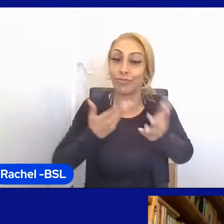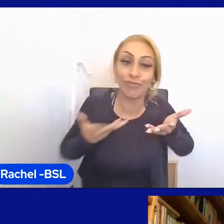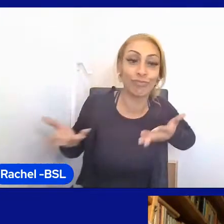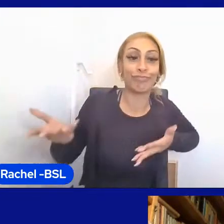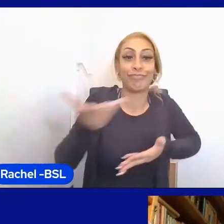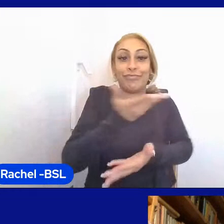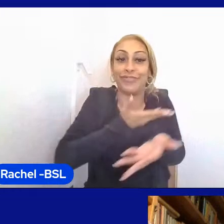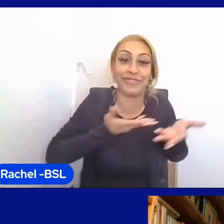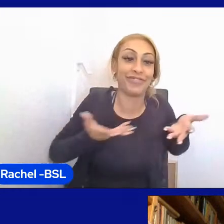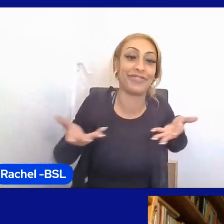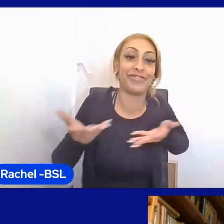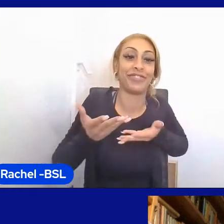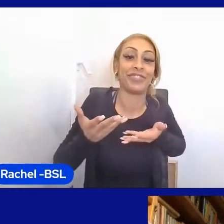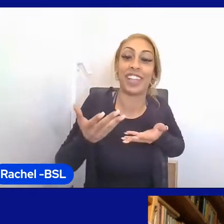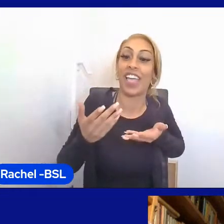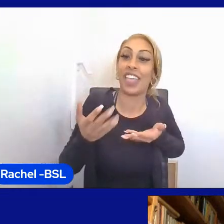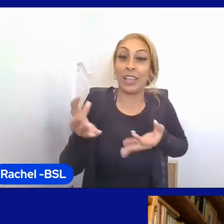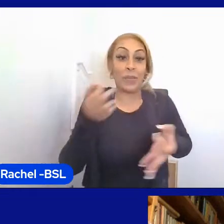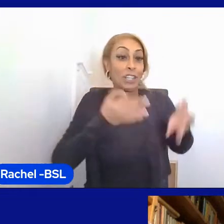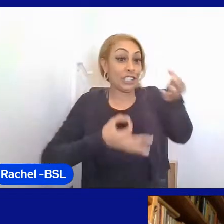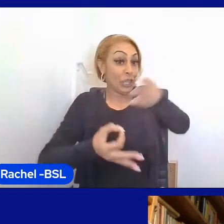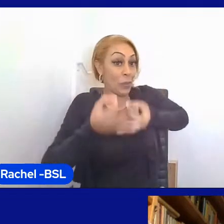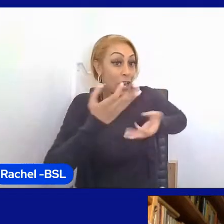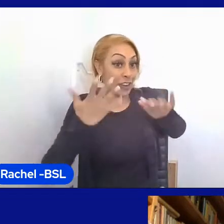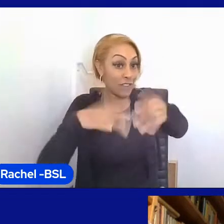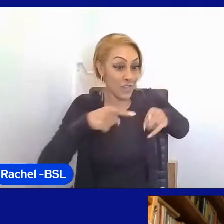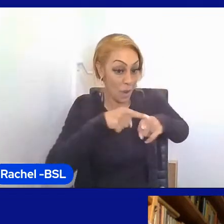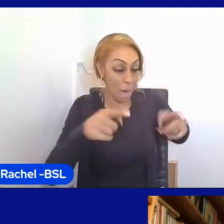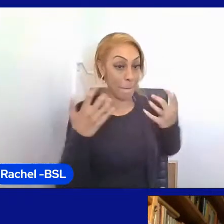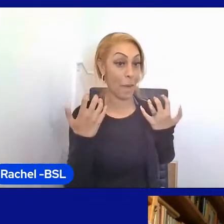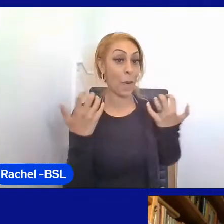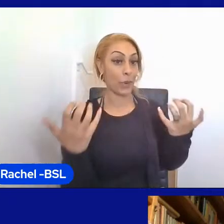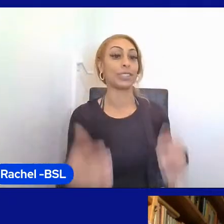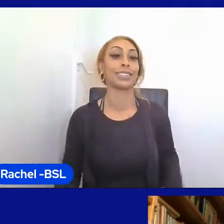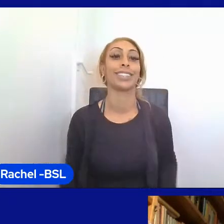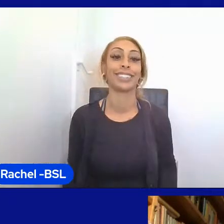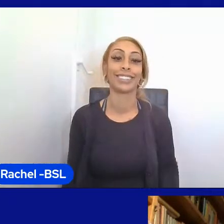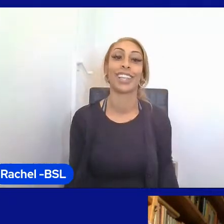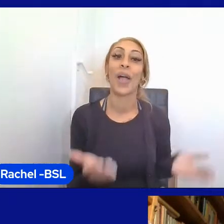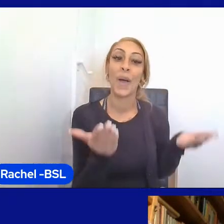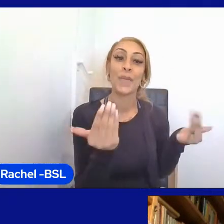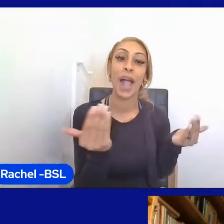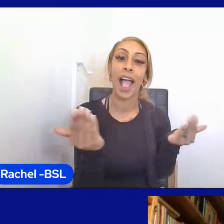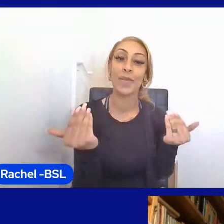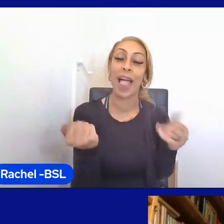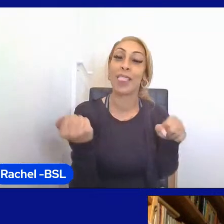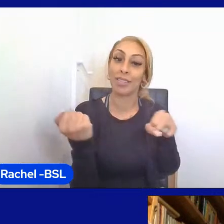projects looking at how we can actually activate the notion of police making in a different way.